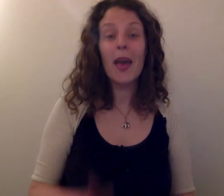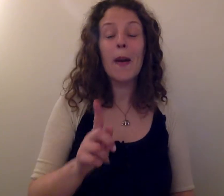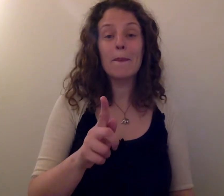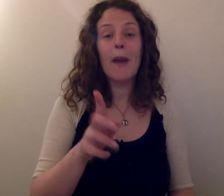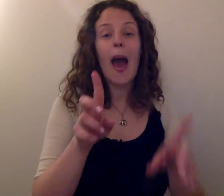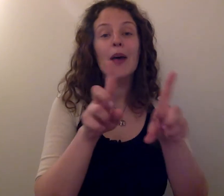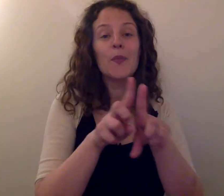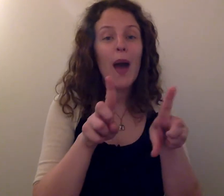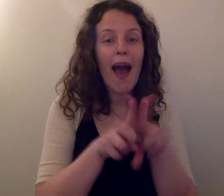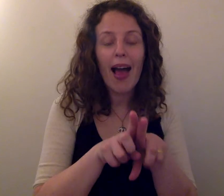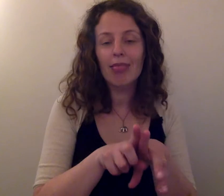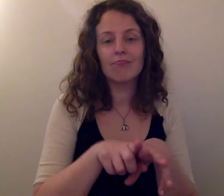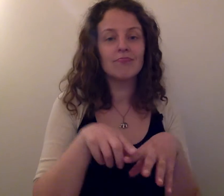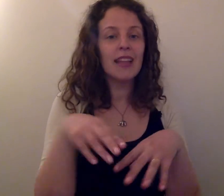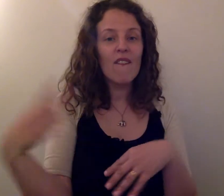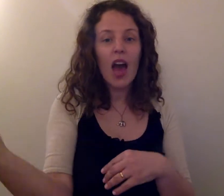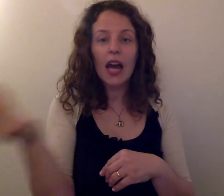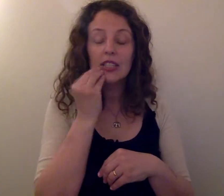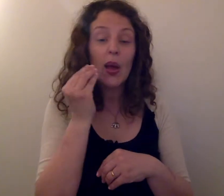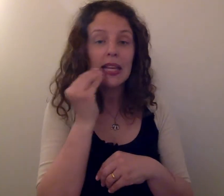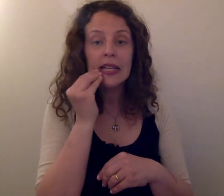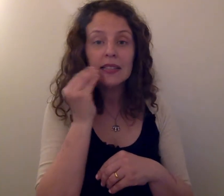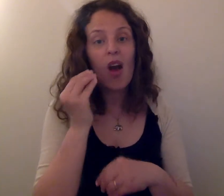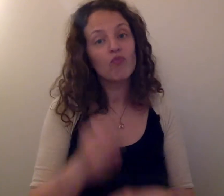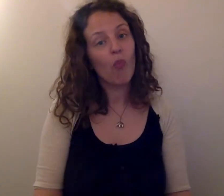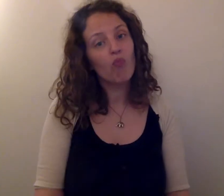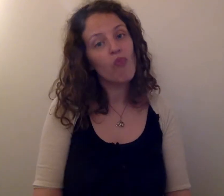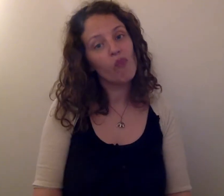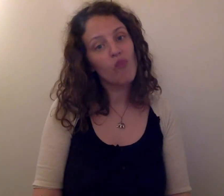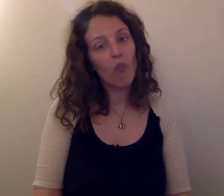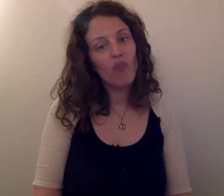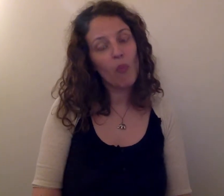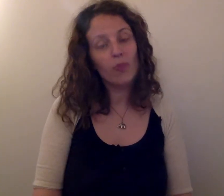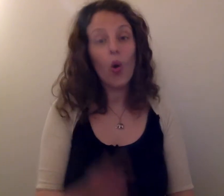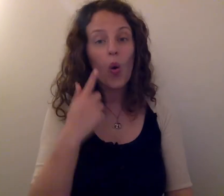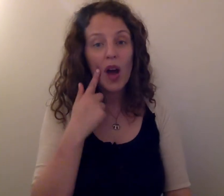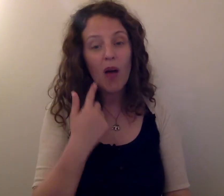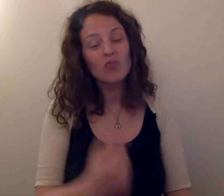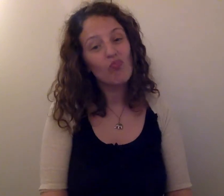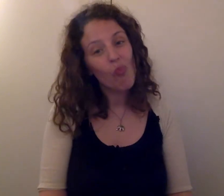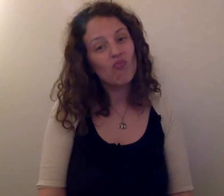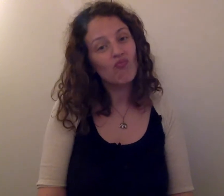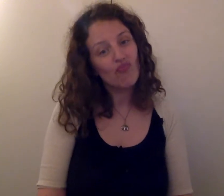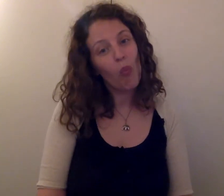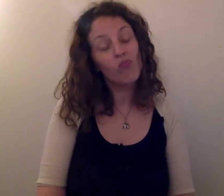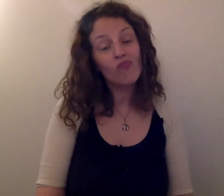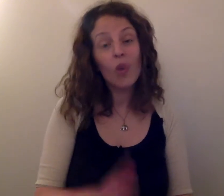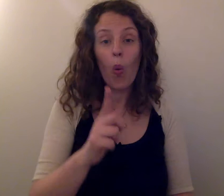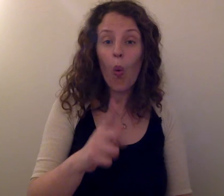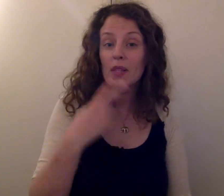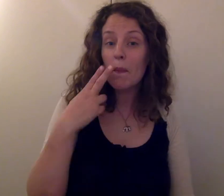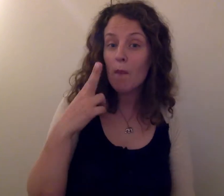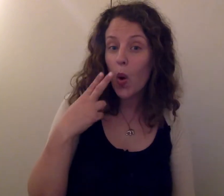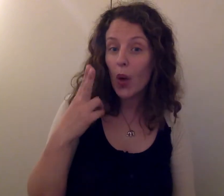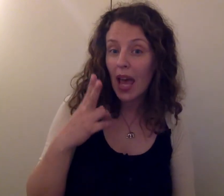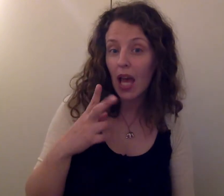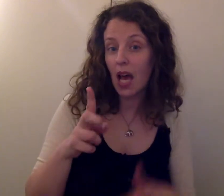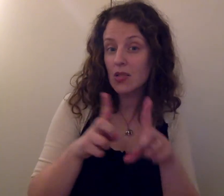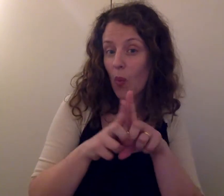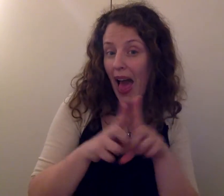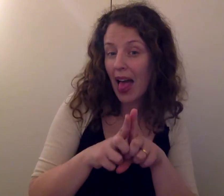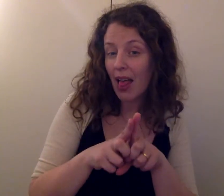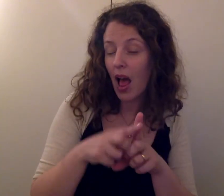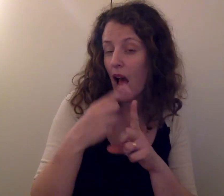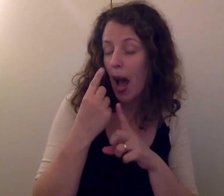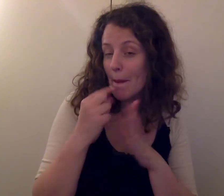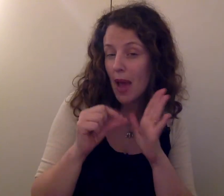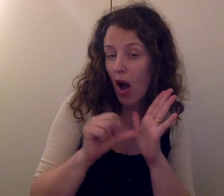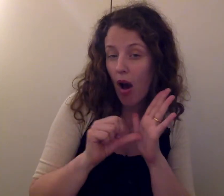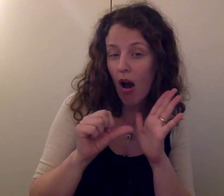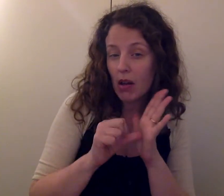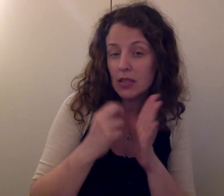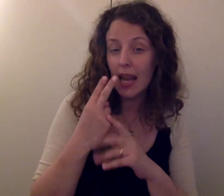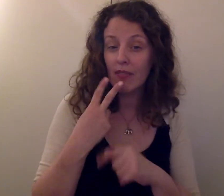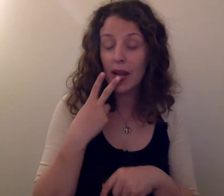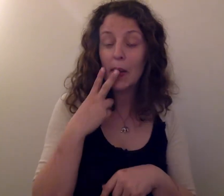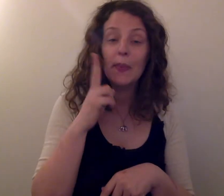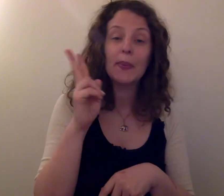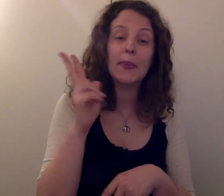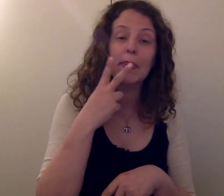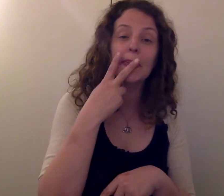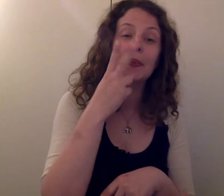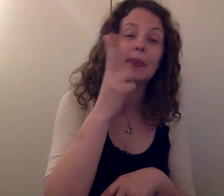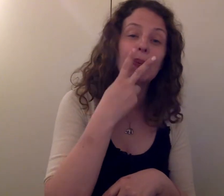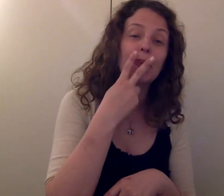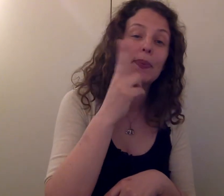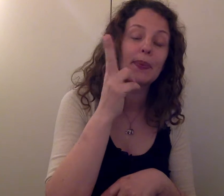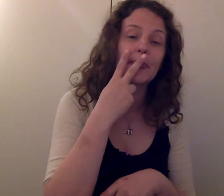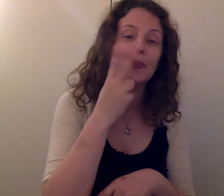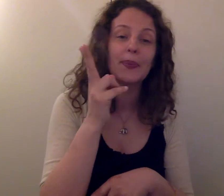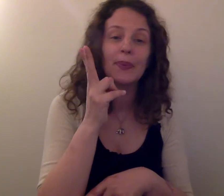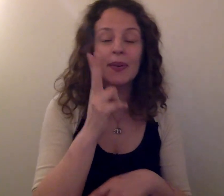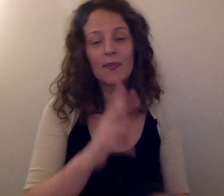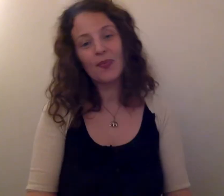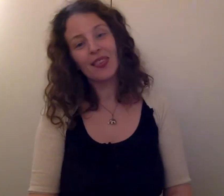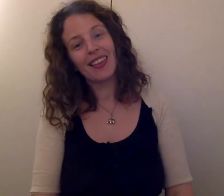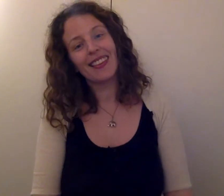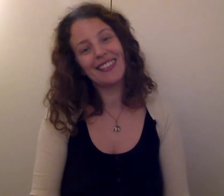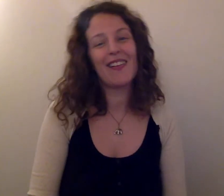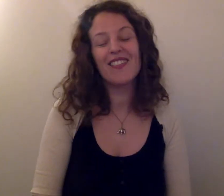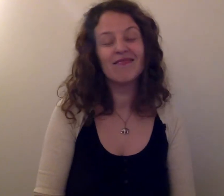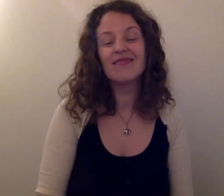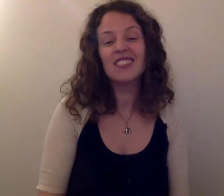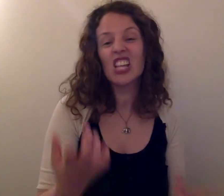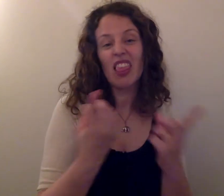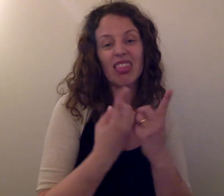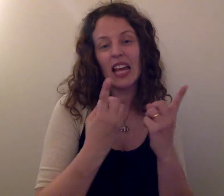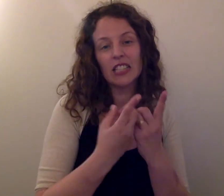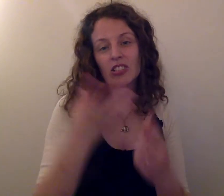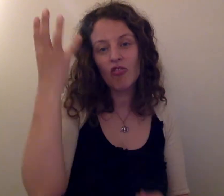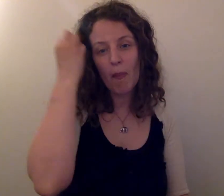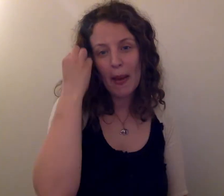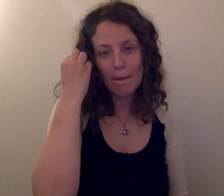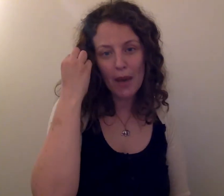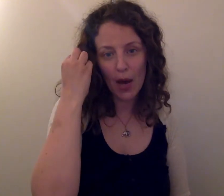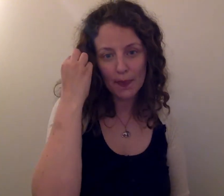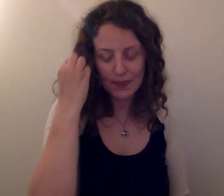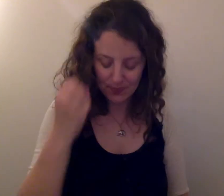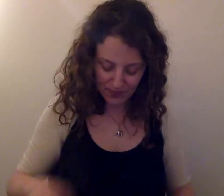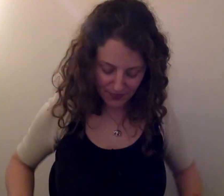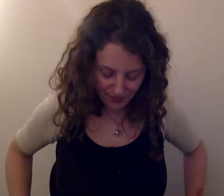But as well eating, chewing gum and smoking can make it hard to lip read a person. Just some things to remember.